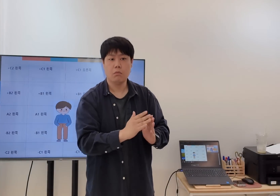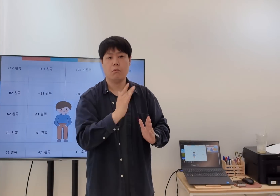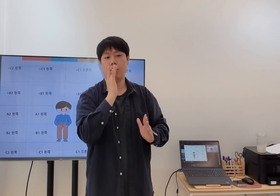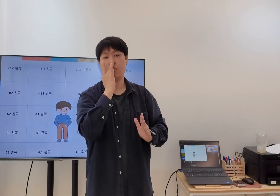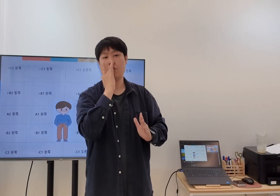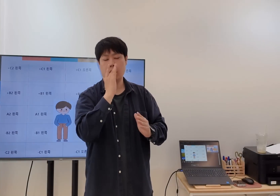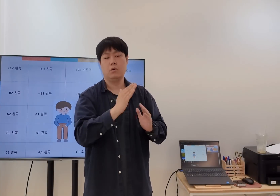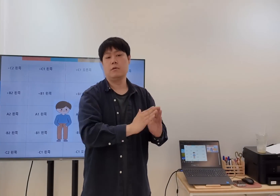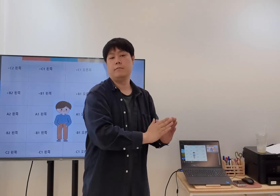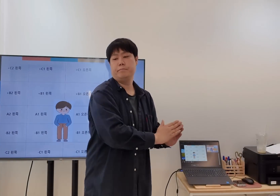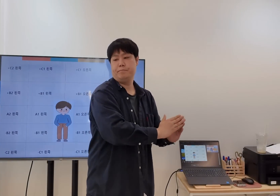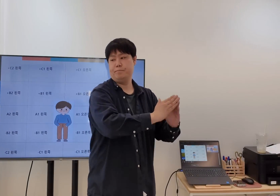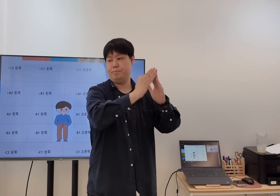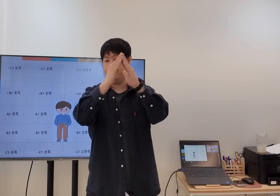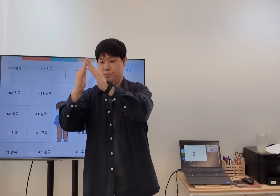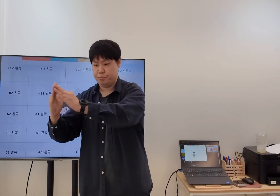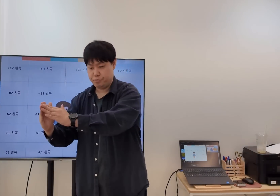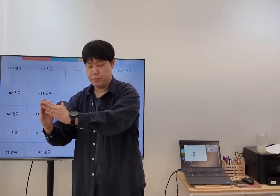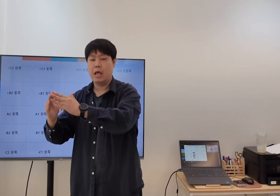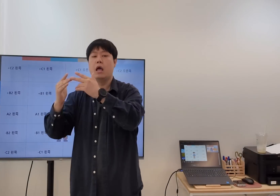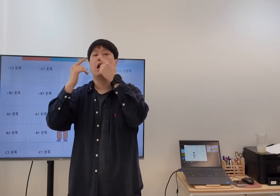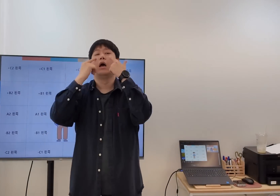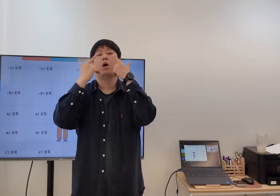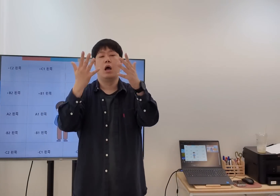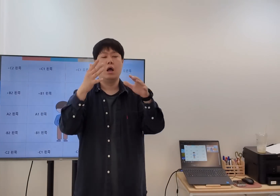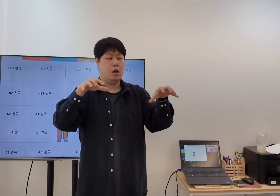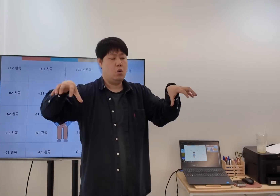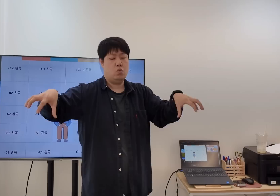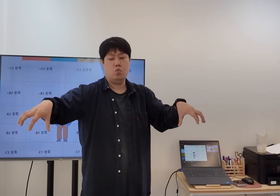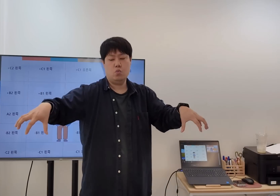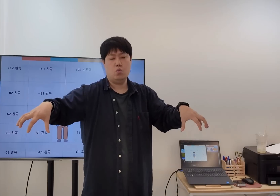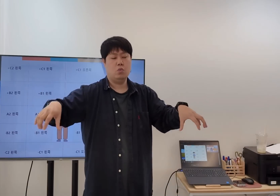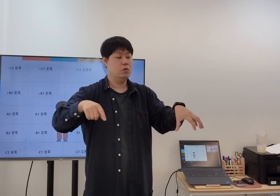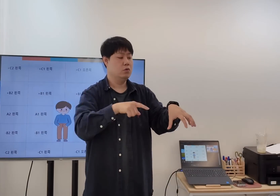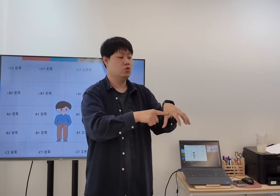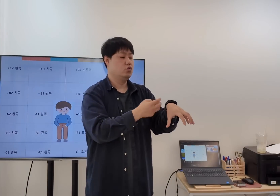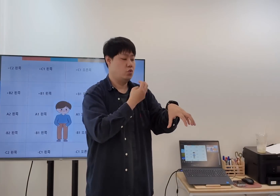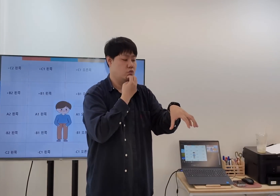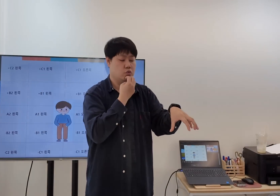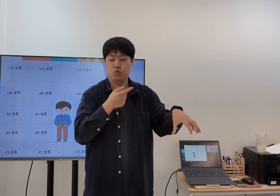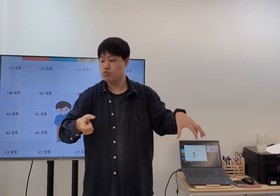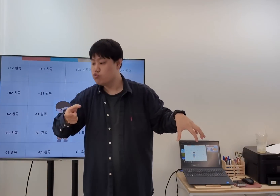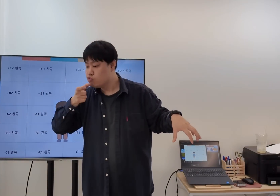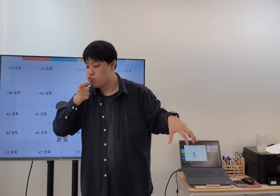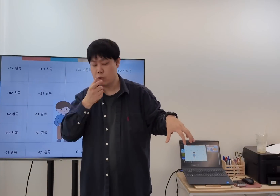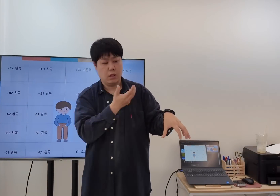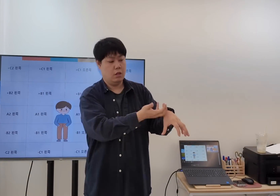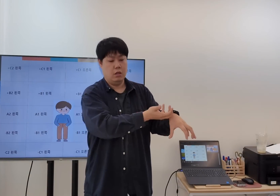If you do it this way, I don't know what you're talking about. Divide the space clearly. Seoul on the left, Suwon on the right.